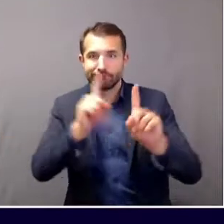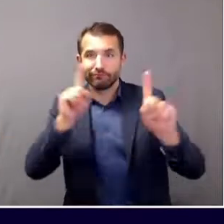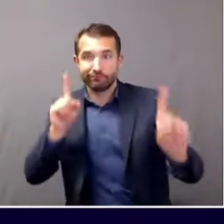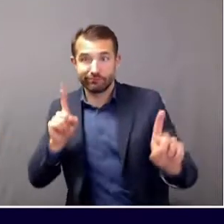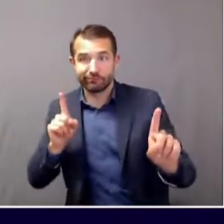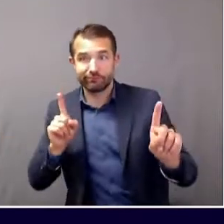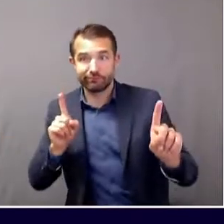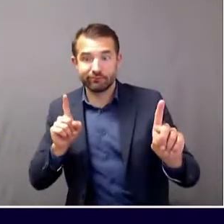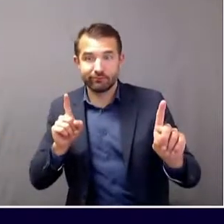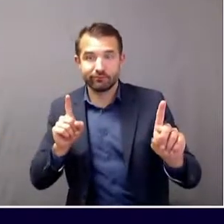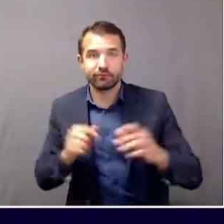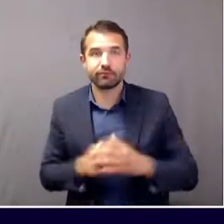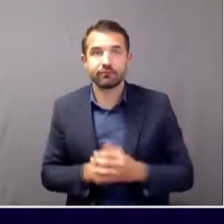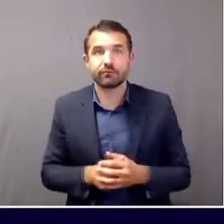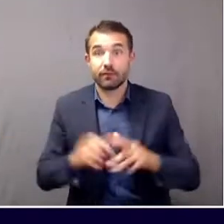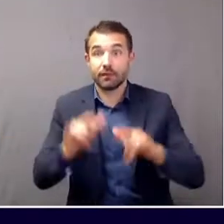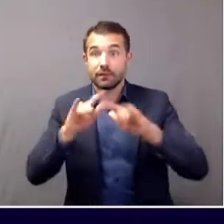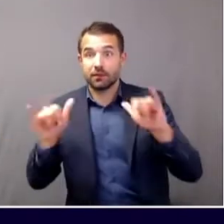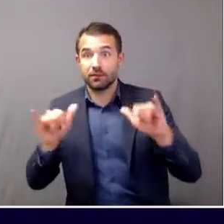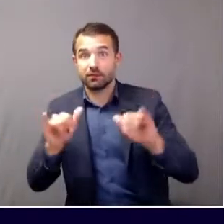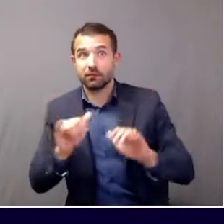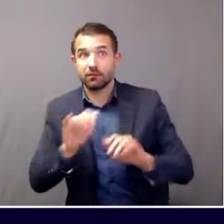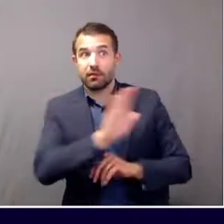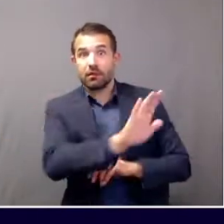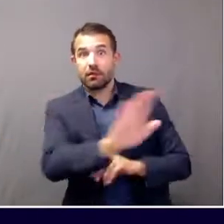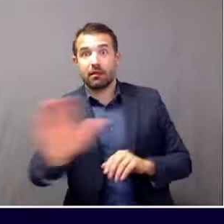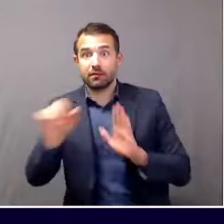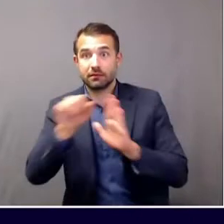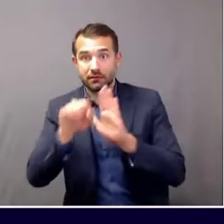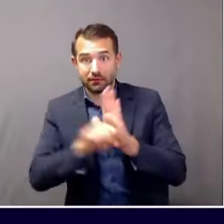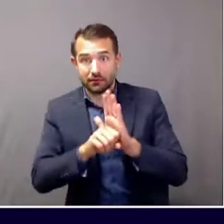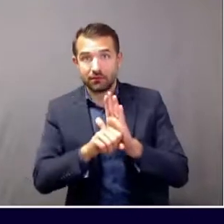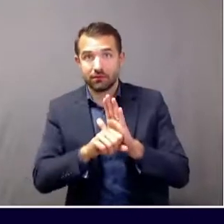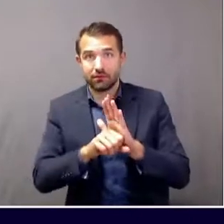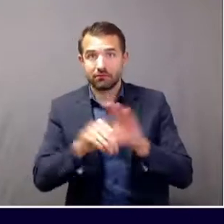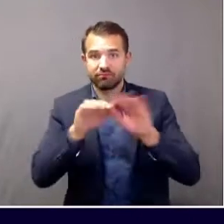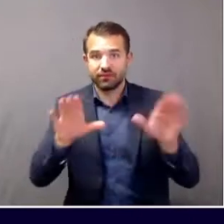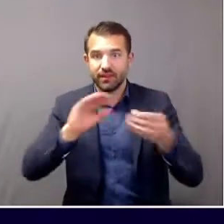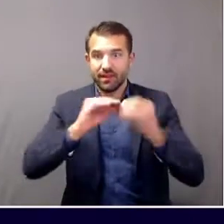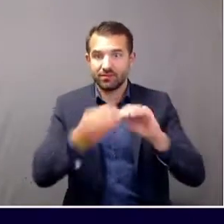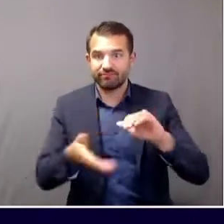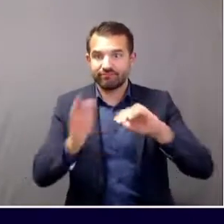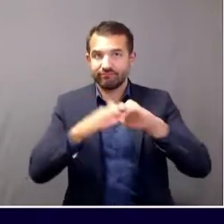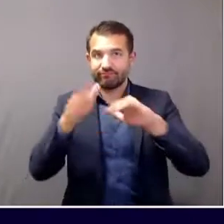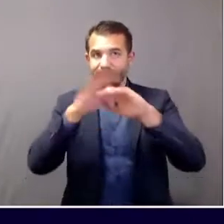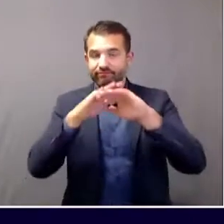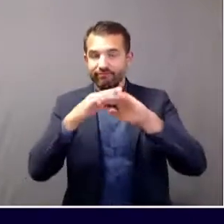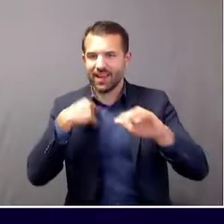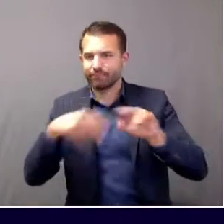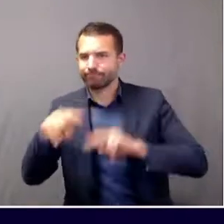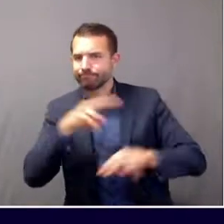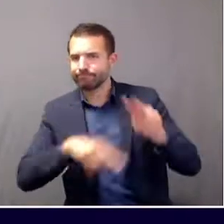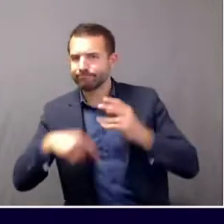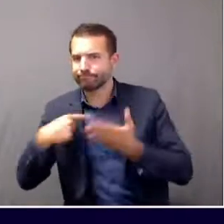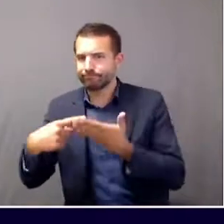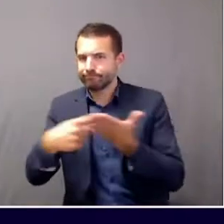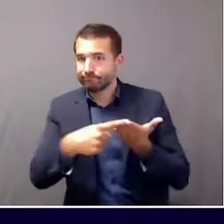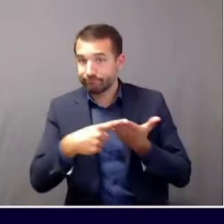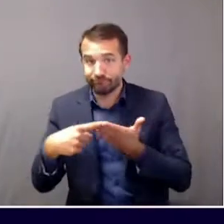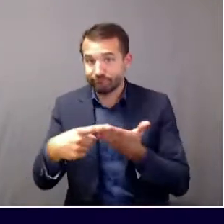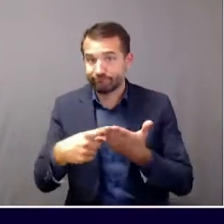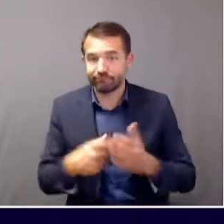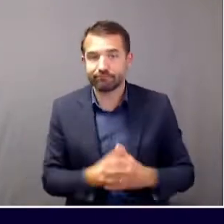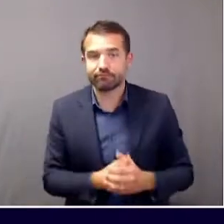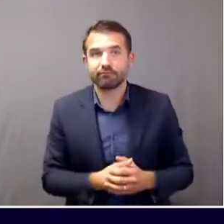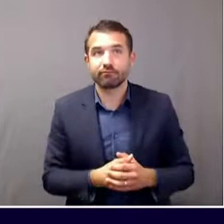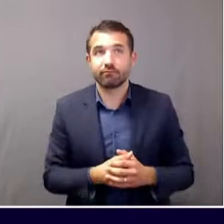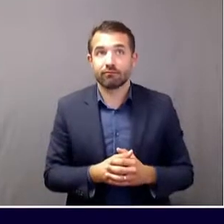reviews of those data occurring